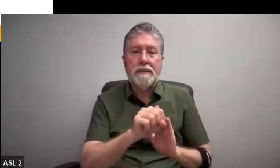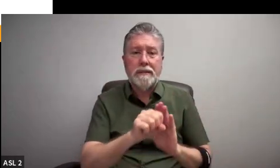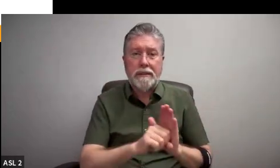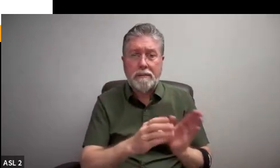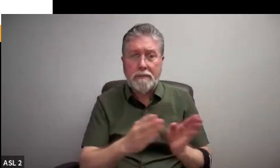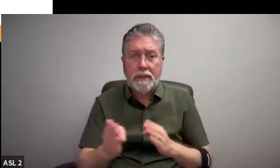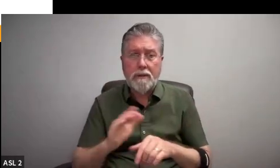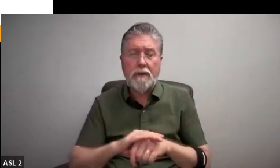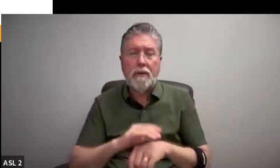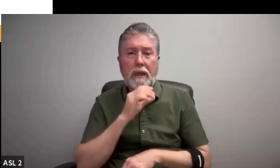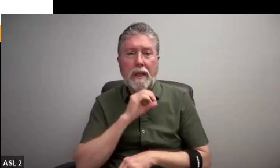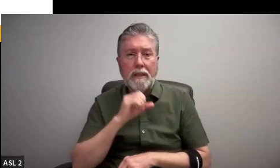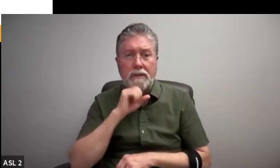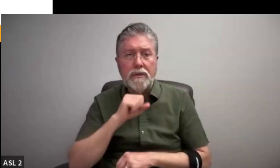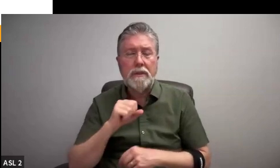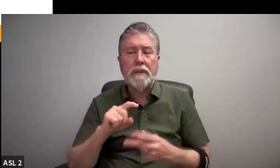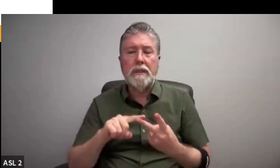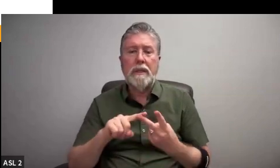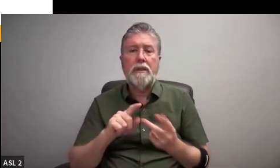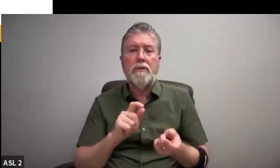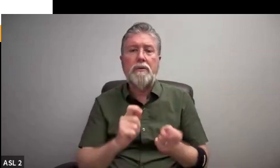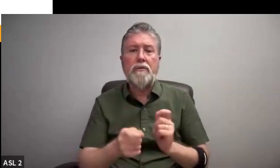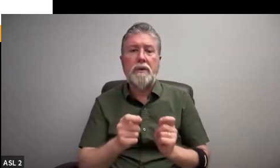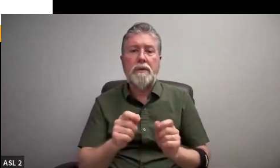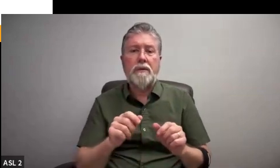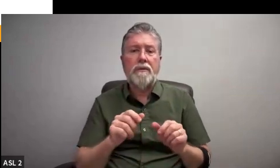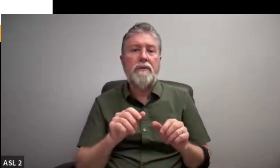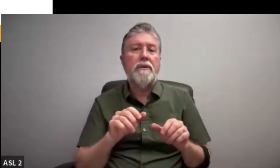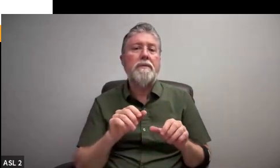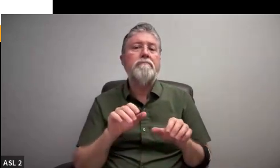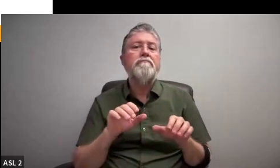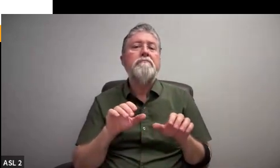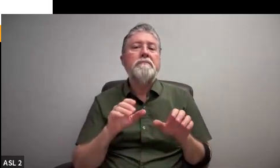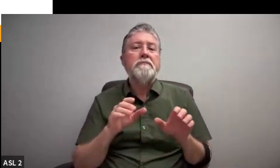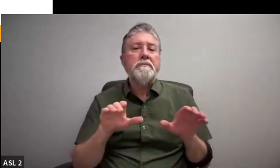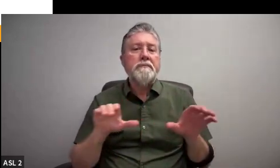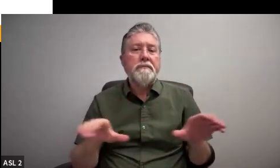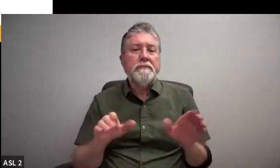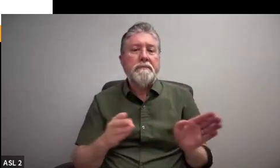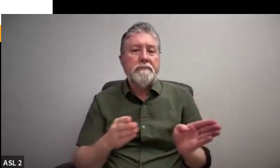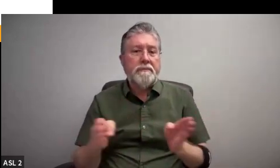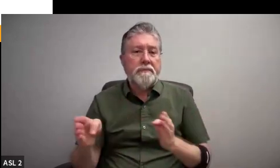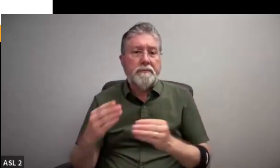and the corrective action plan process, are very important to the work that we all do under the